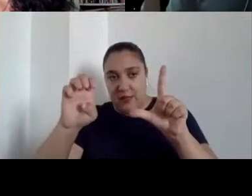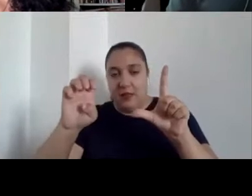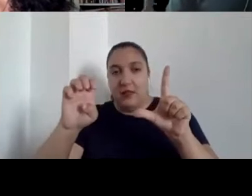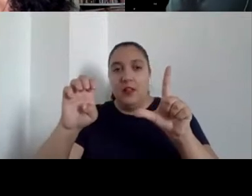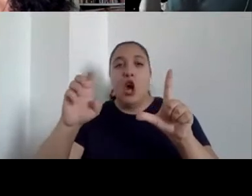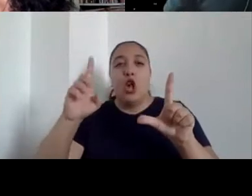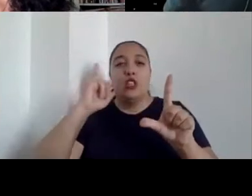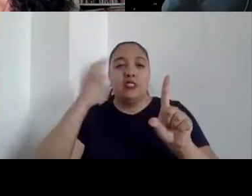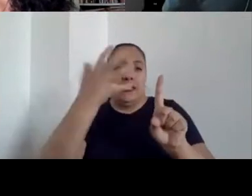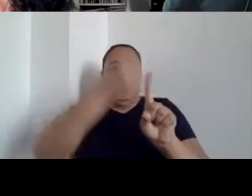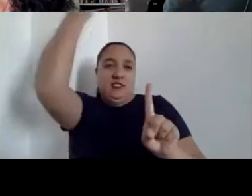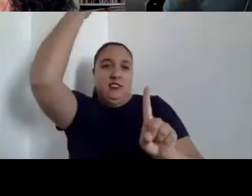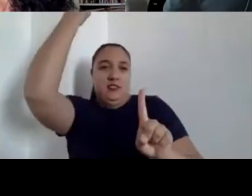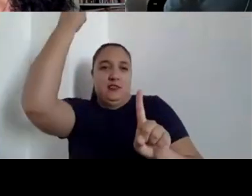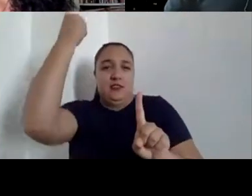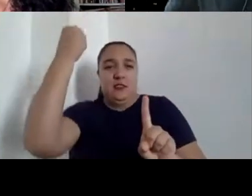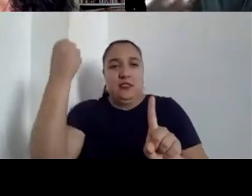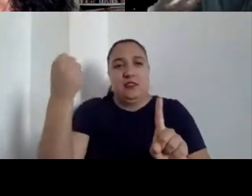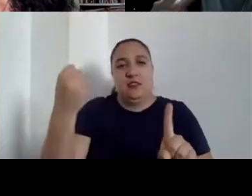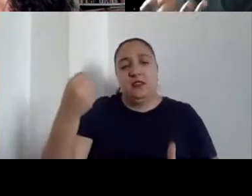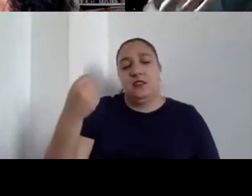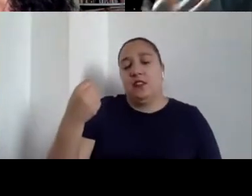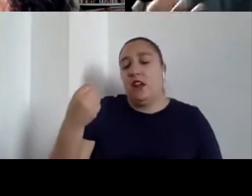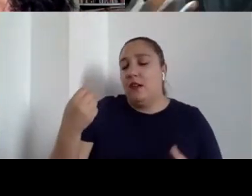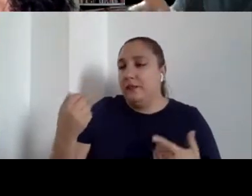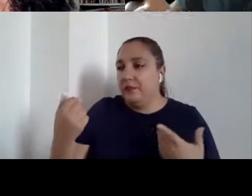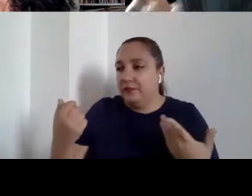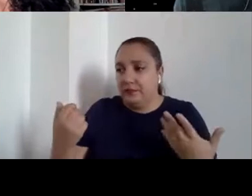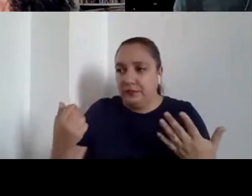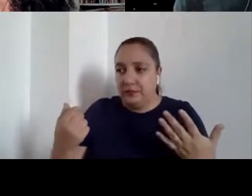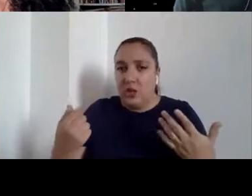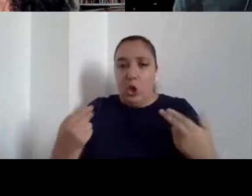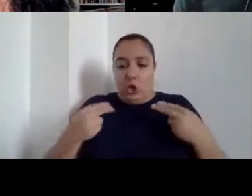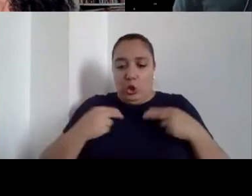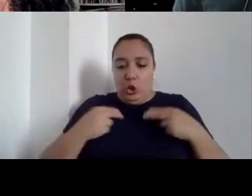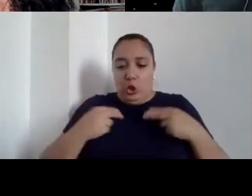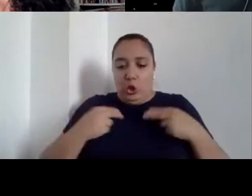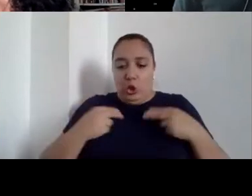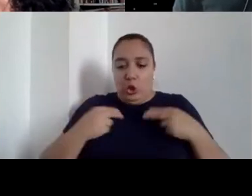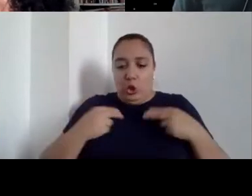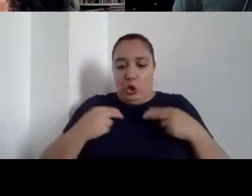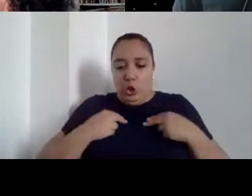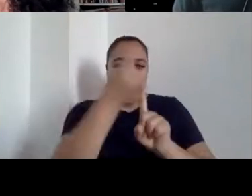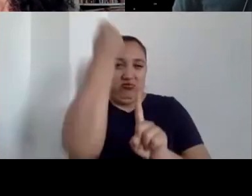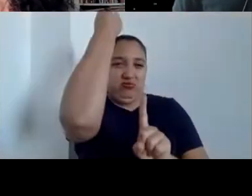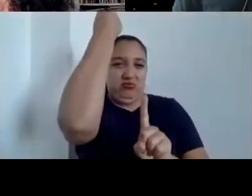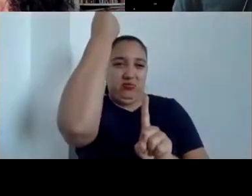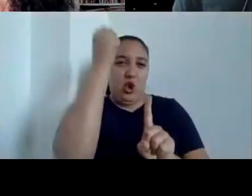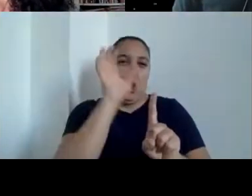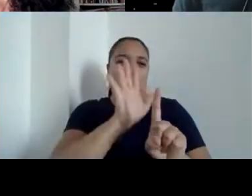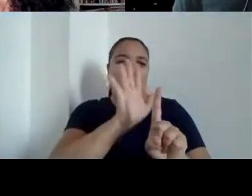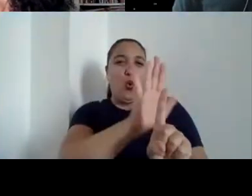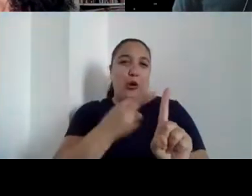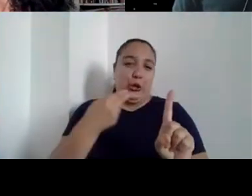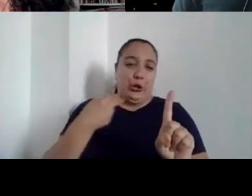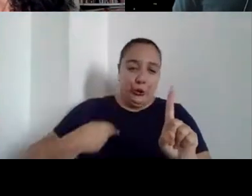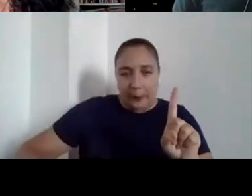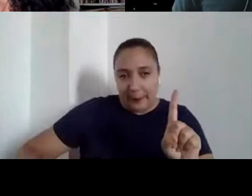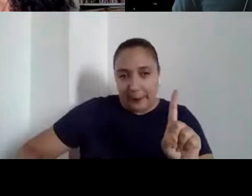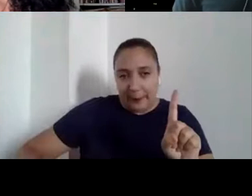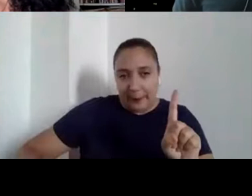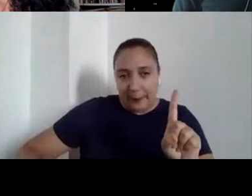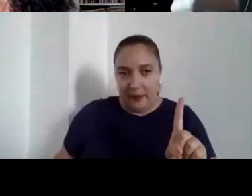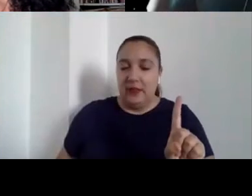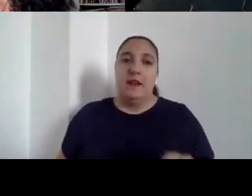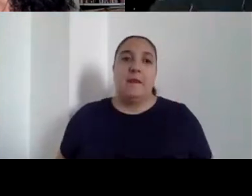out of whatever body is actually there and that is the challenge to historyize bodies and